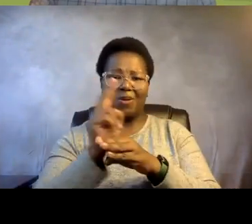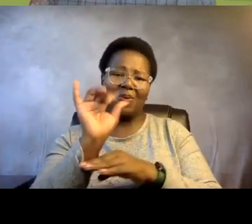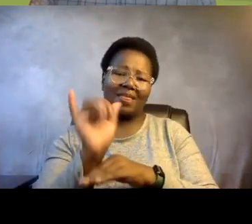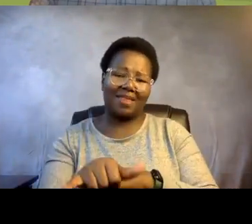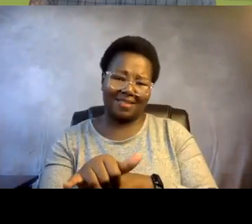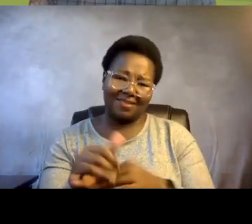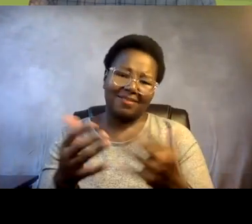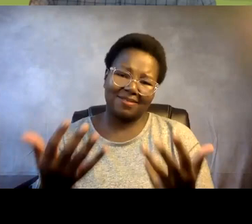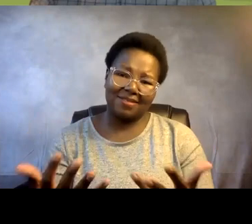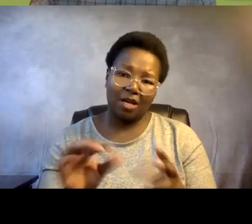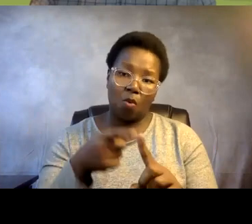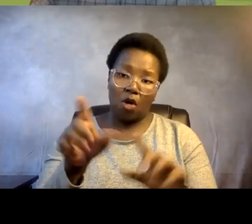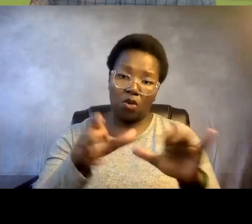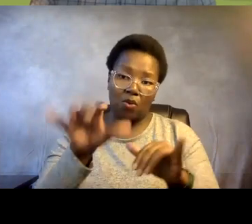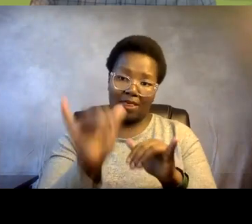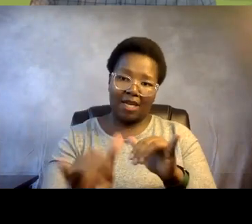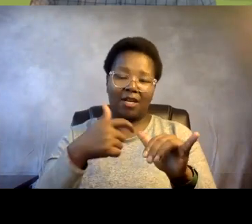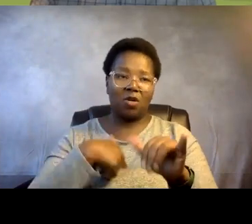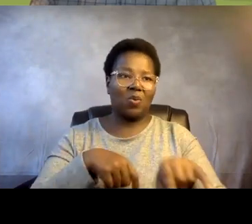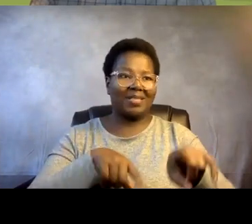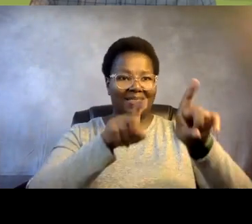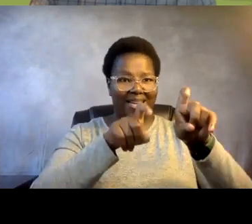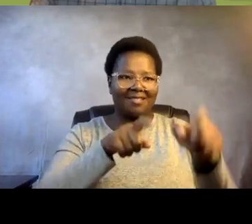you're thorough on what you're testing and then thorough and what you're reporting as well.